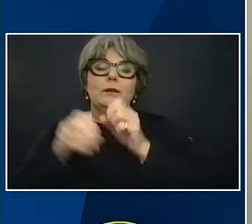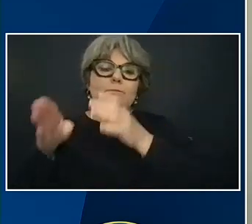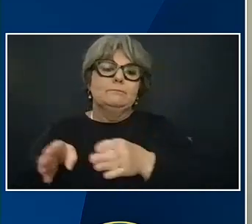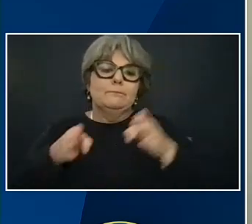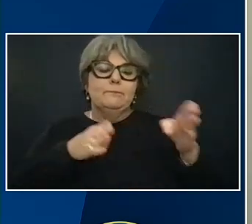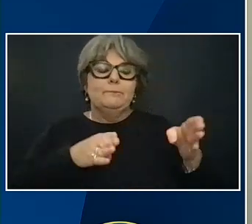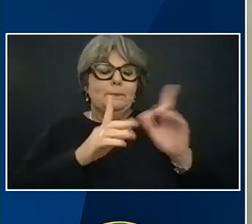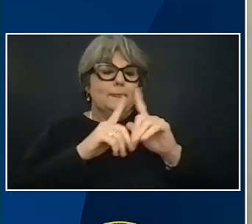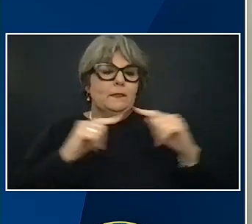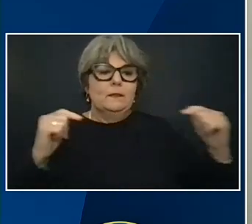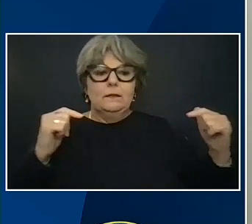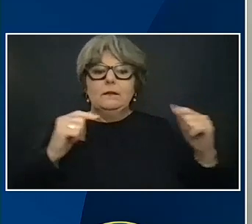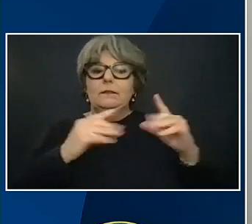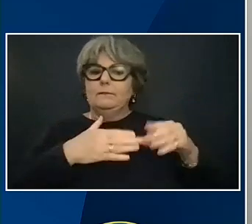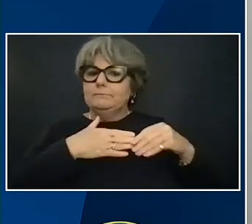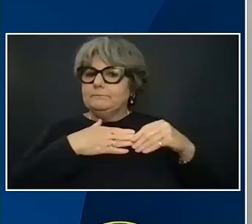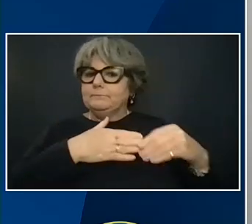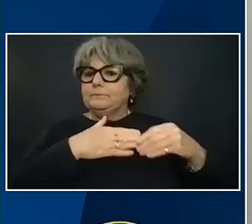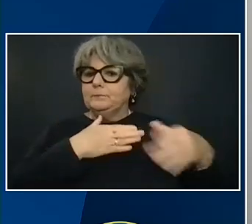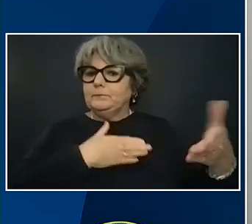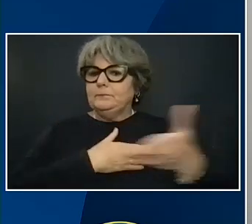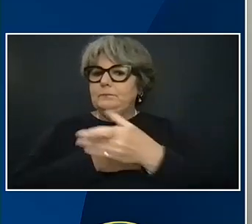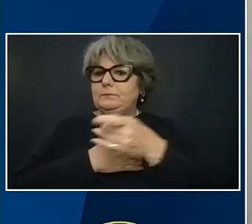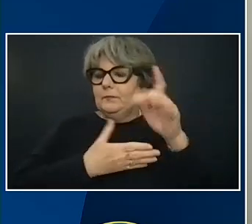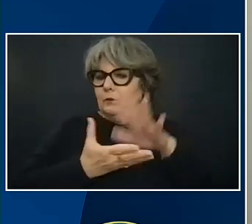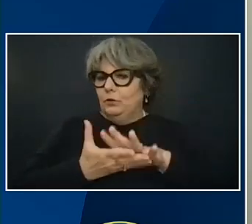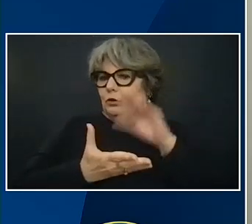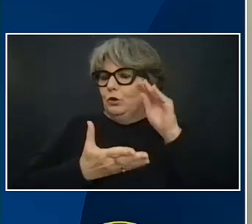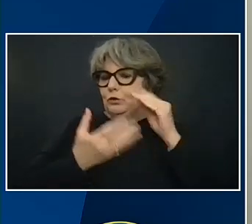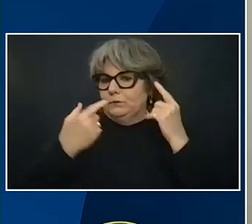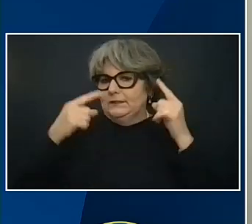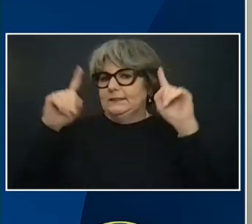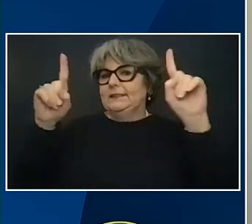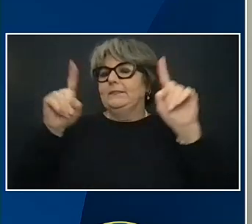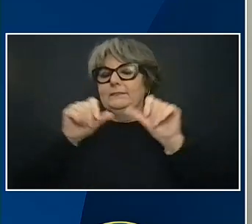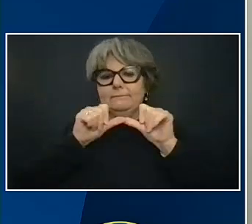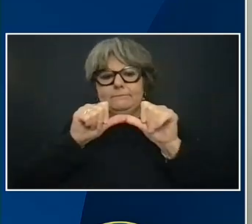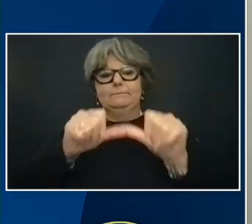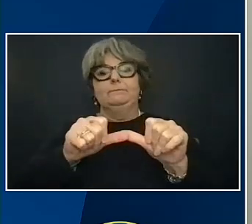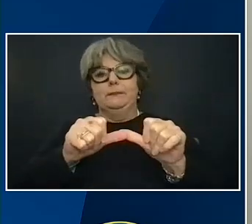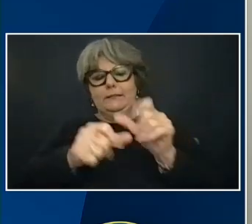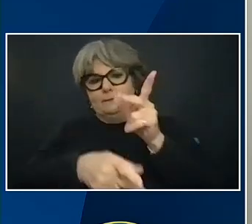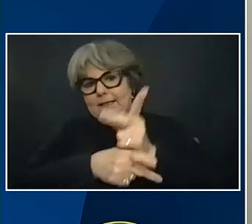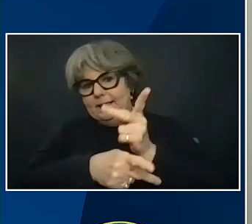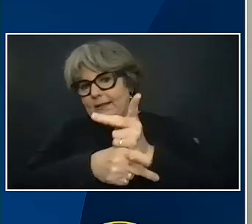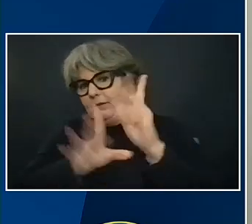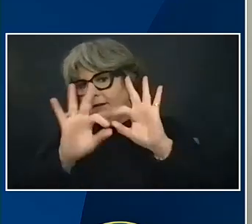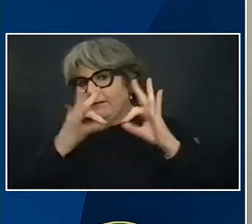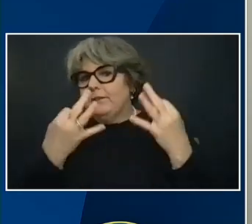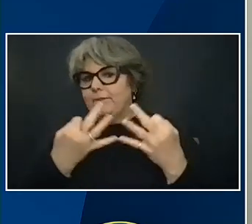the flexibility they need to learn to successfully and still be able to care for their families and financially and